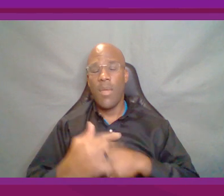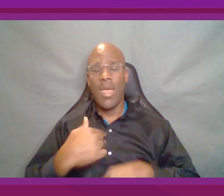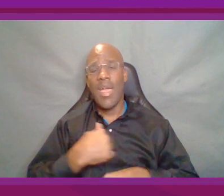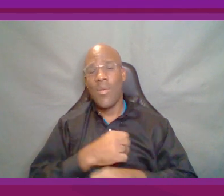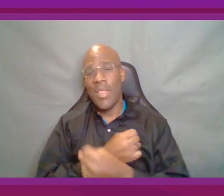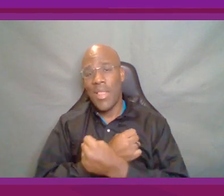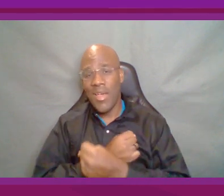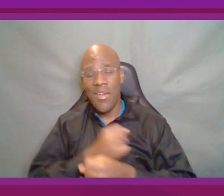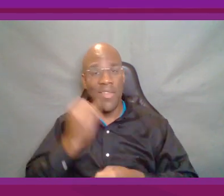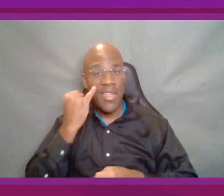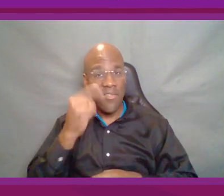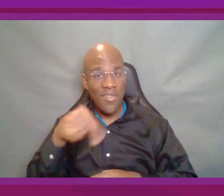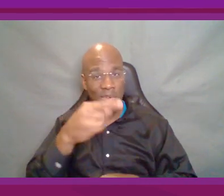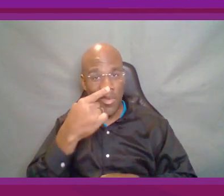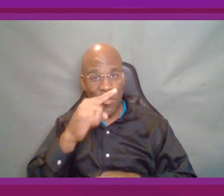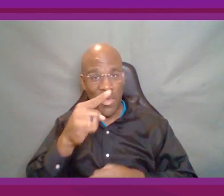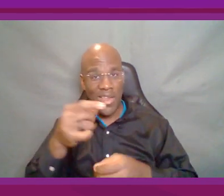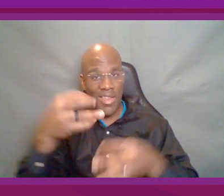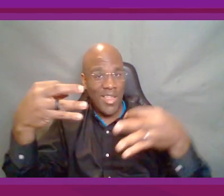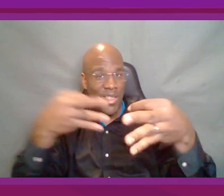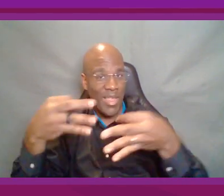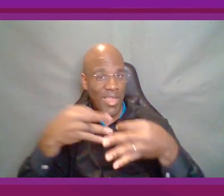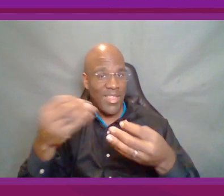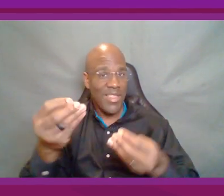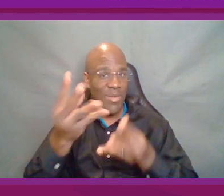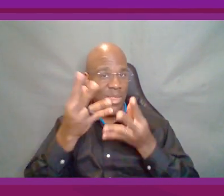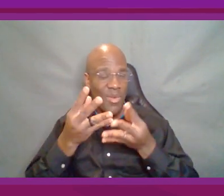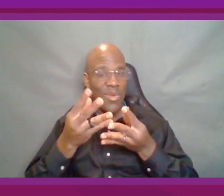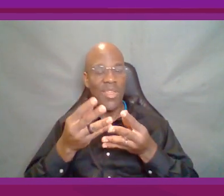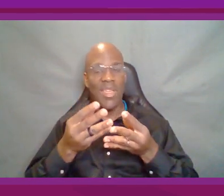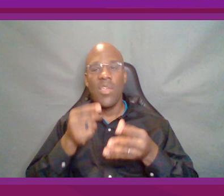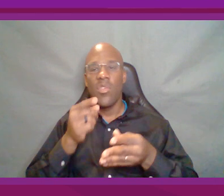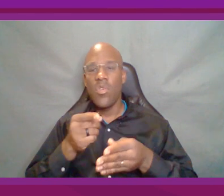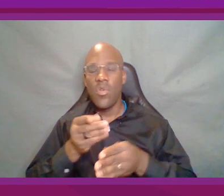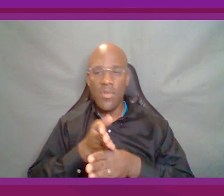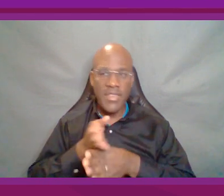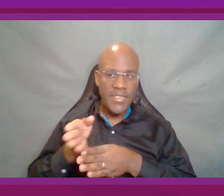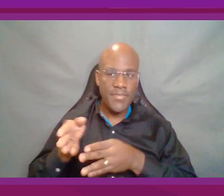to also hear from you all, what has surprised you the most as you have navigated employment